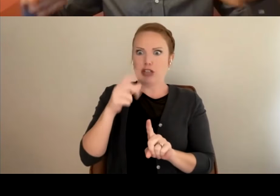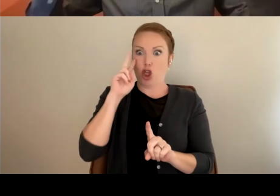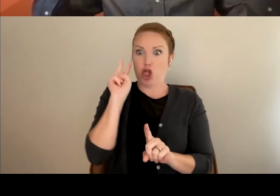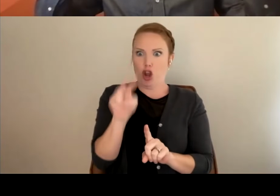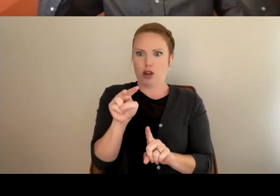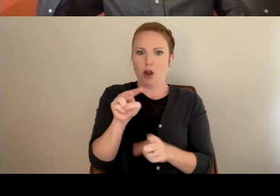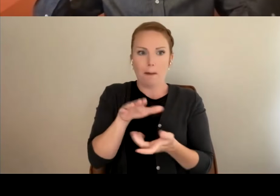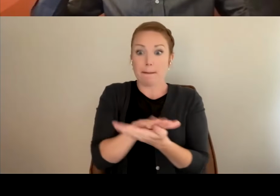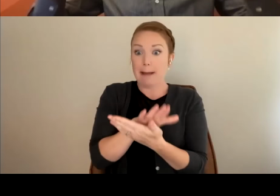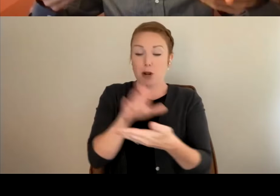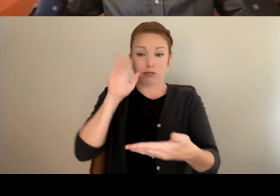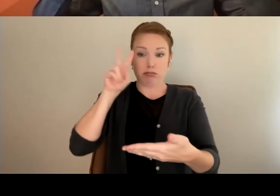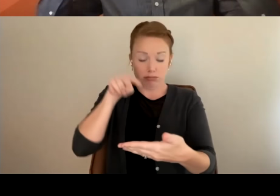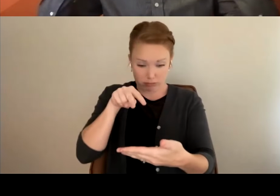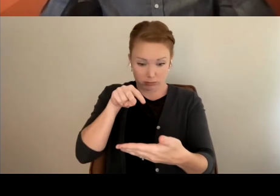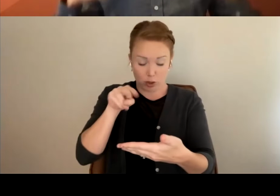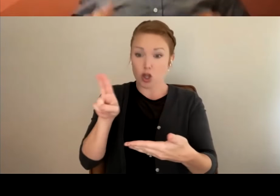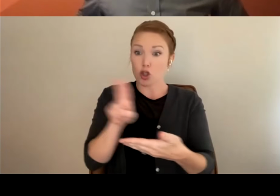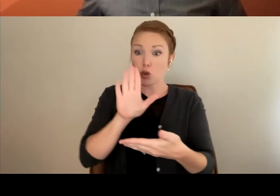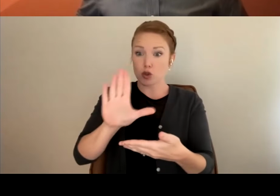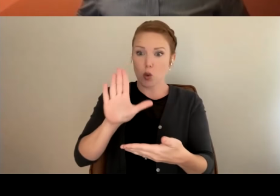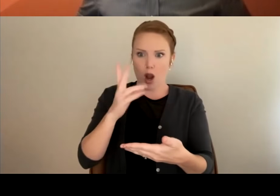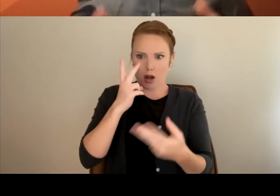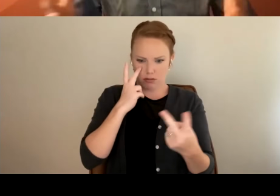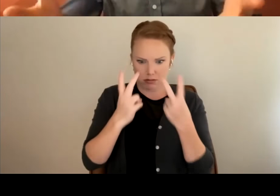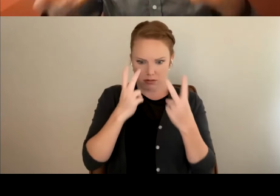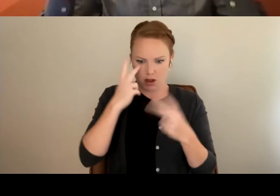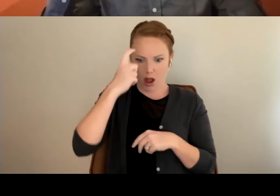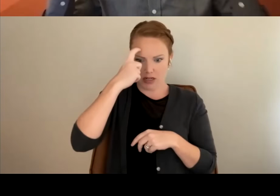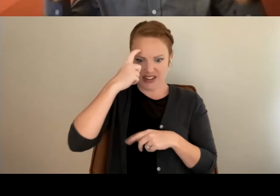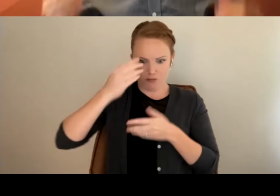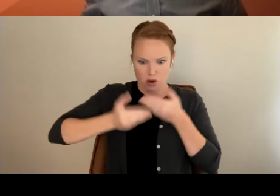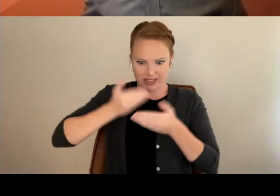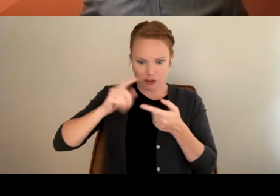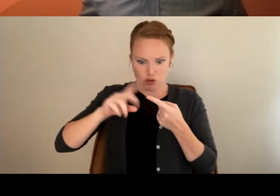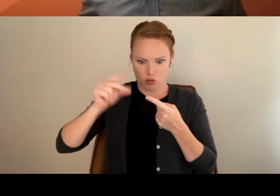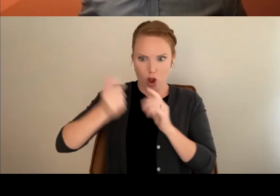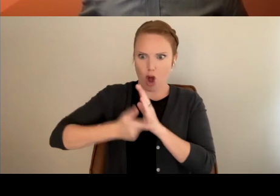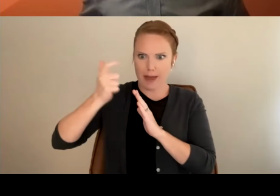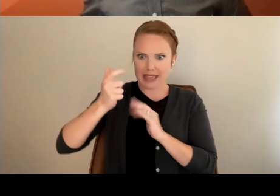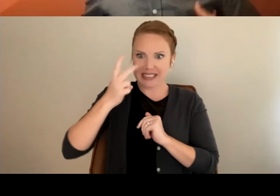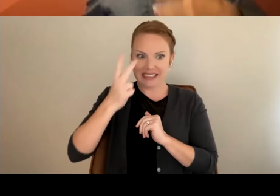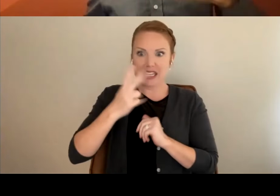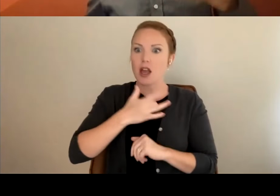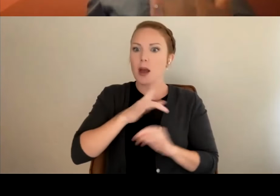and use your sensory perceptual and cognitive systems to automatically see patterns where